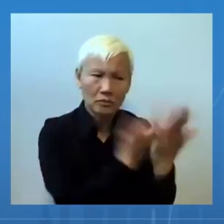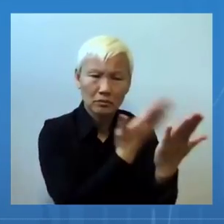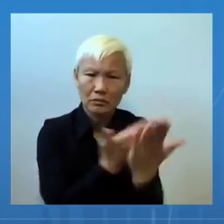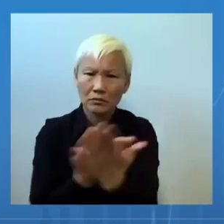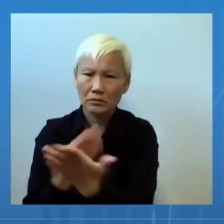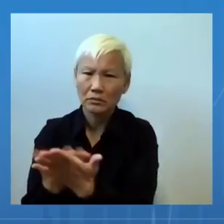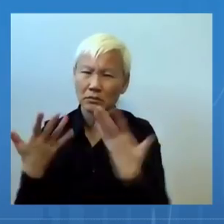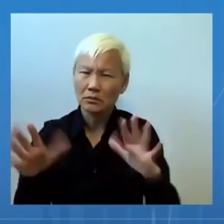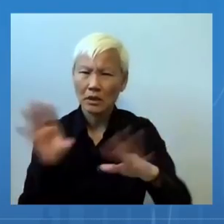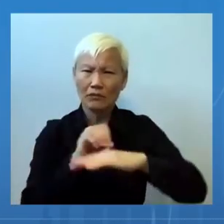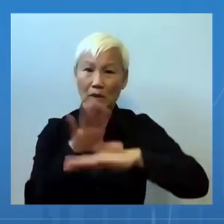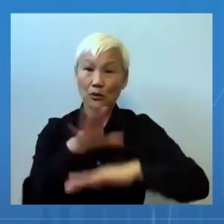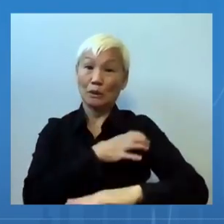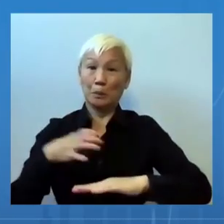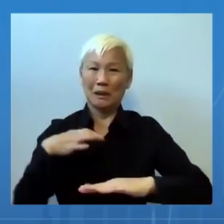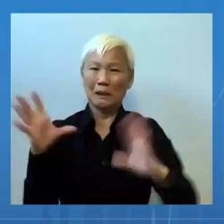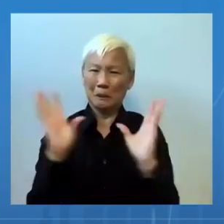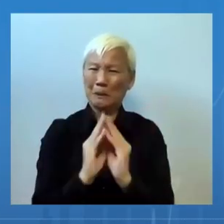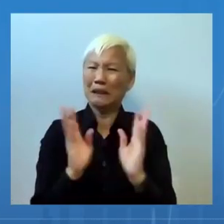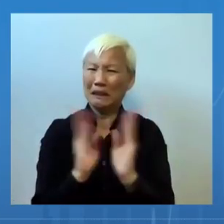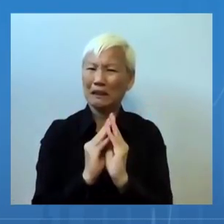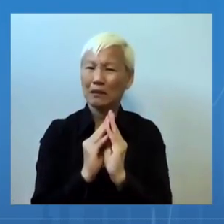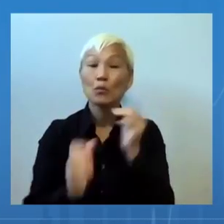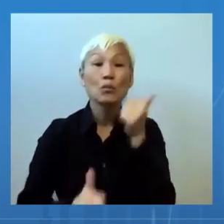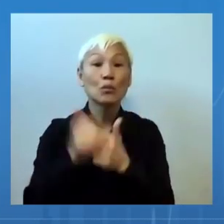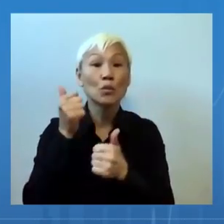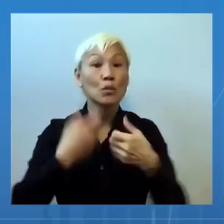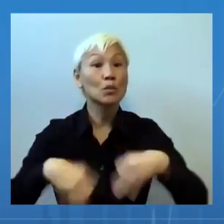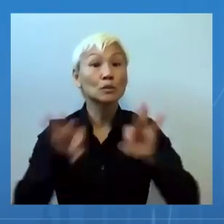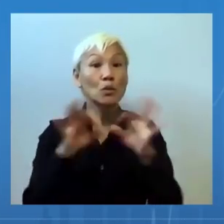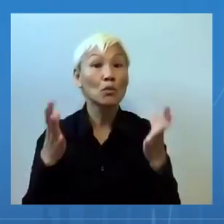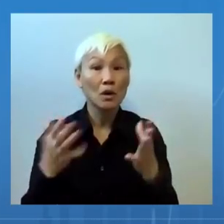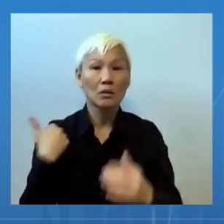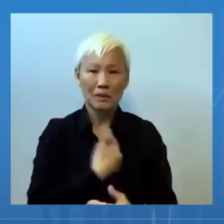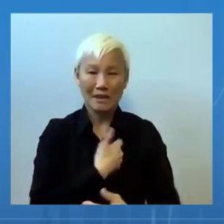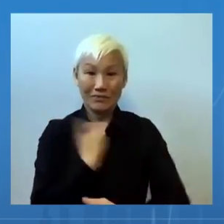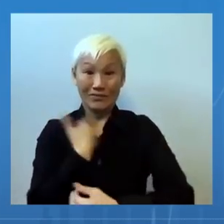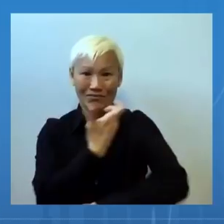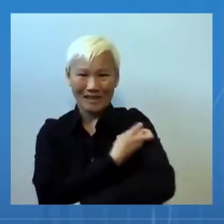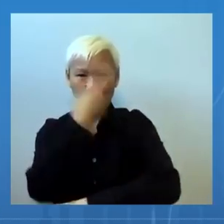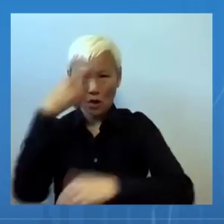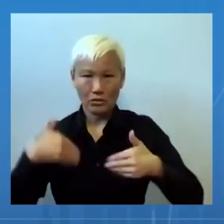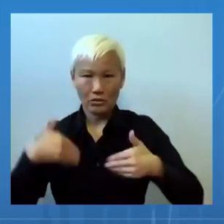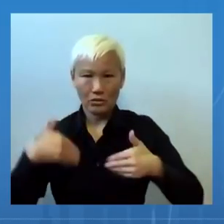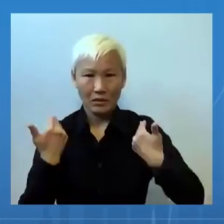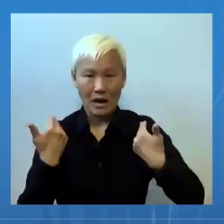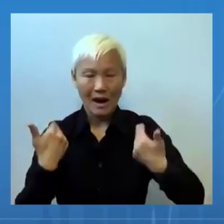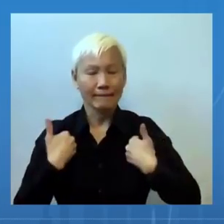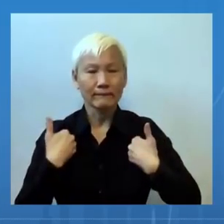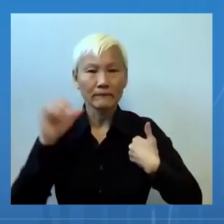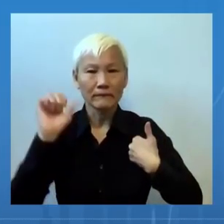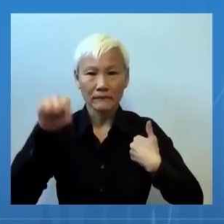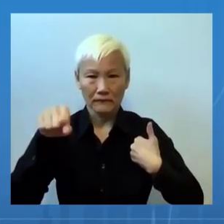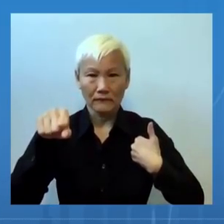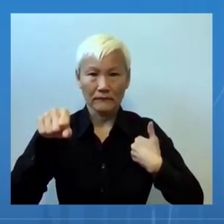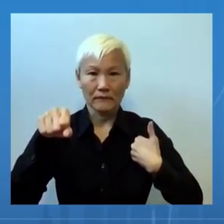is we have a vaccine for our adolescents -- that is the age demographic under consideration with Moderna --